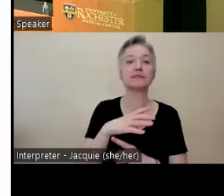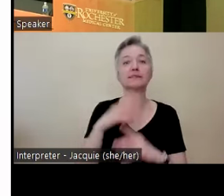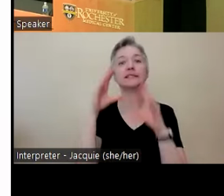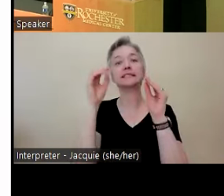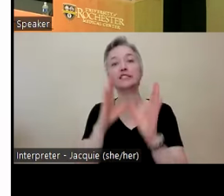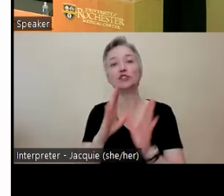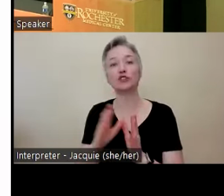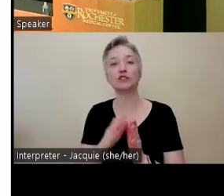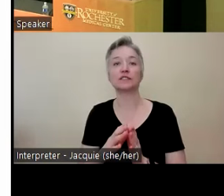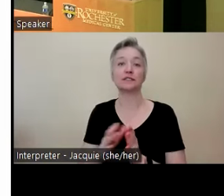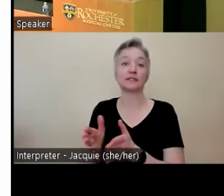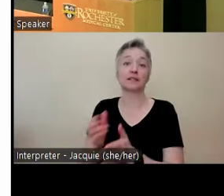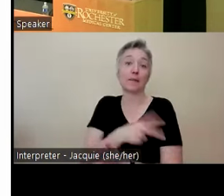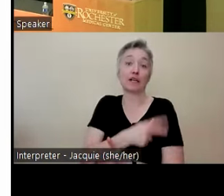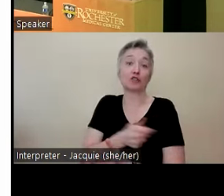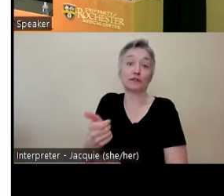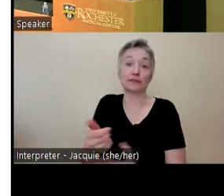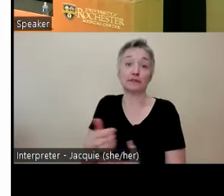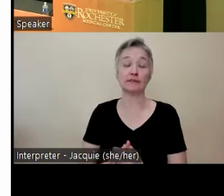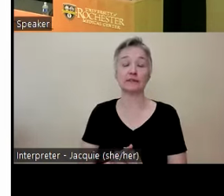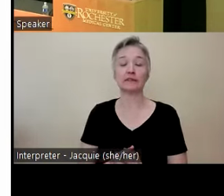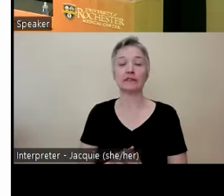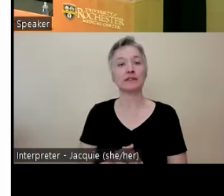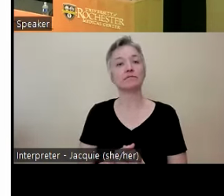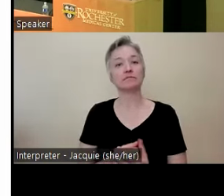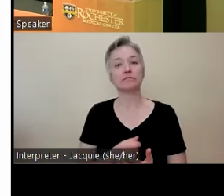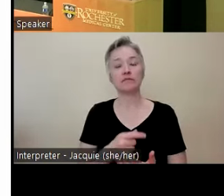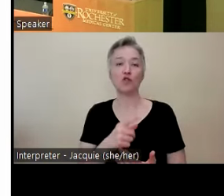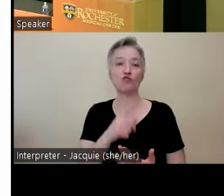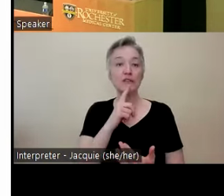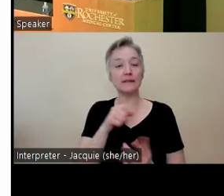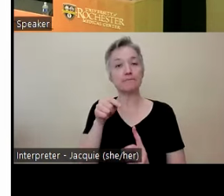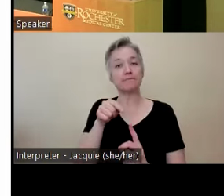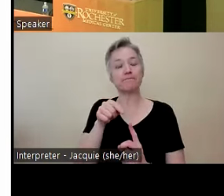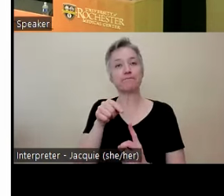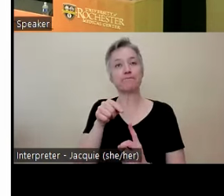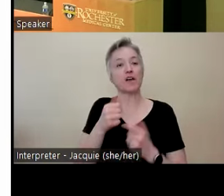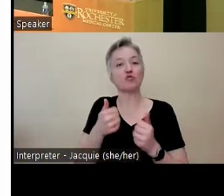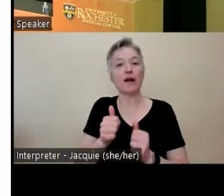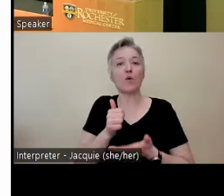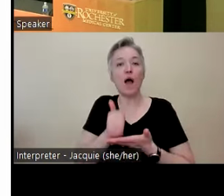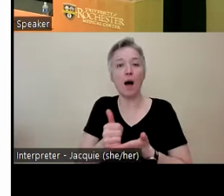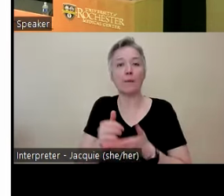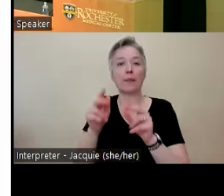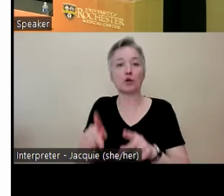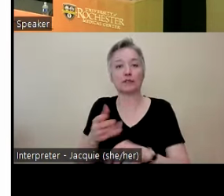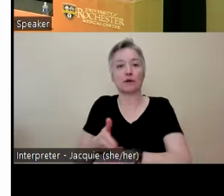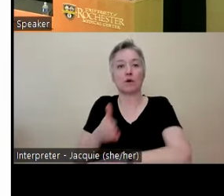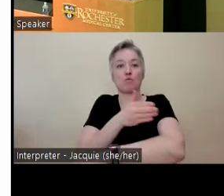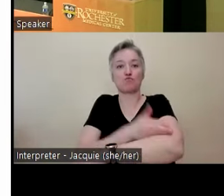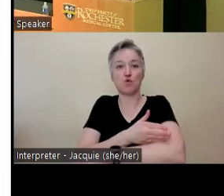the individuals themselves really aimed at helping that person get better at identifying where their